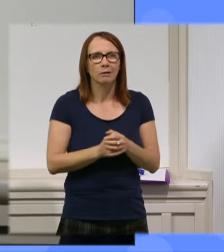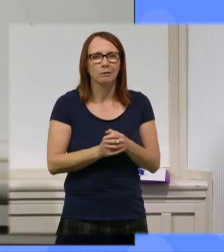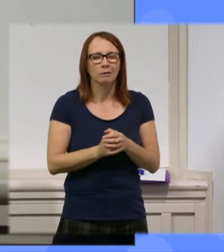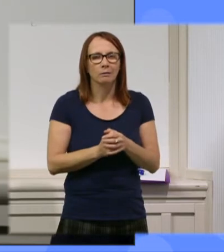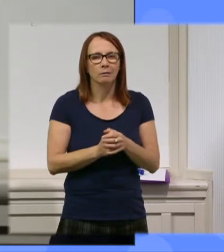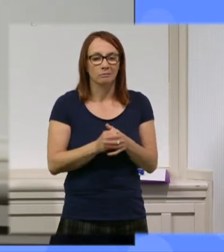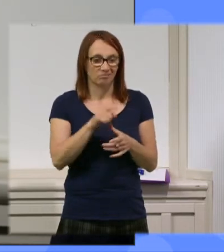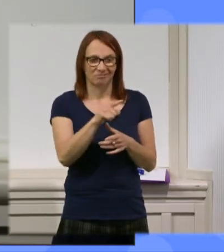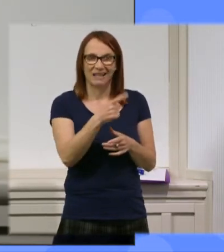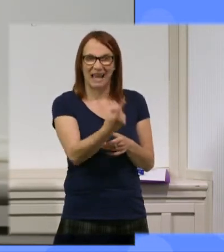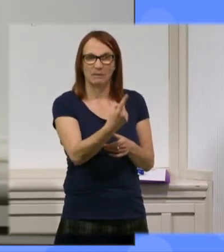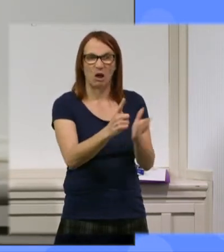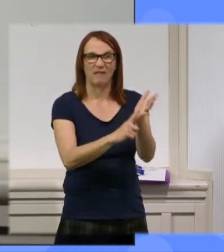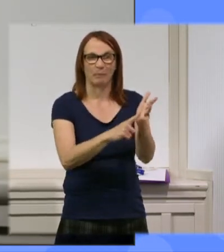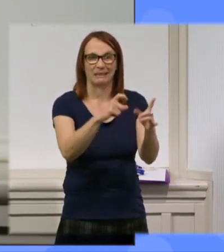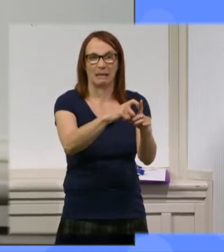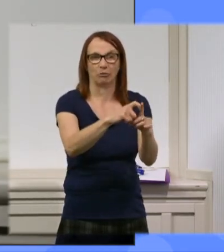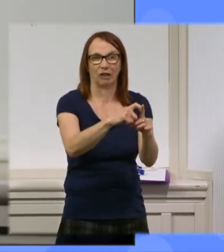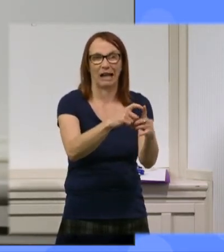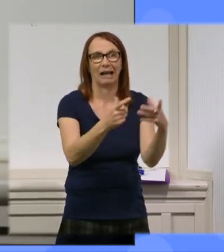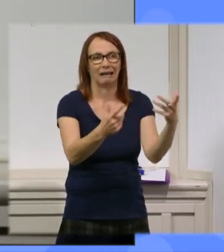actually so I'm something not the black sheep of the family unfortunately on